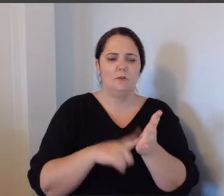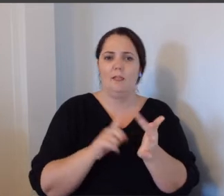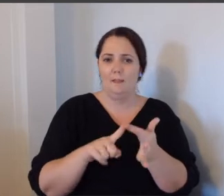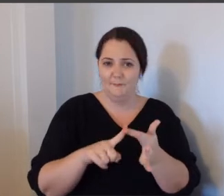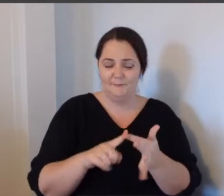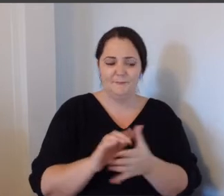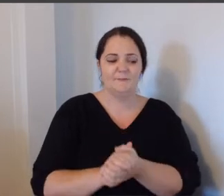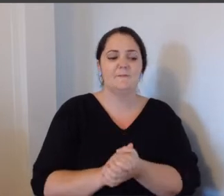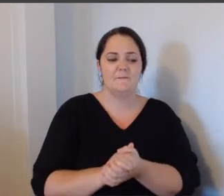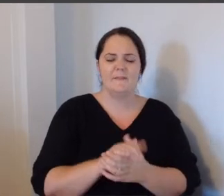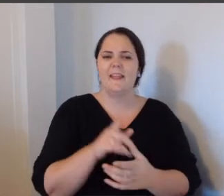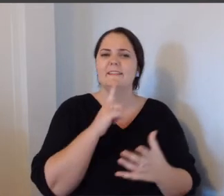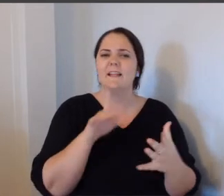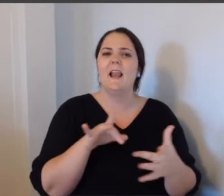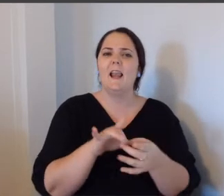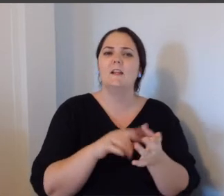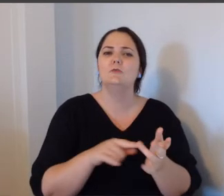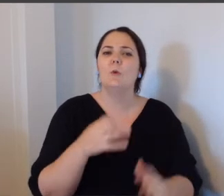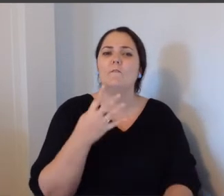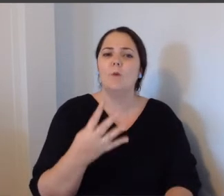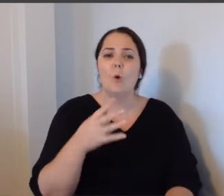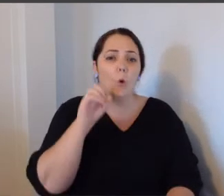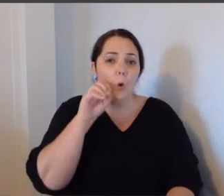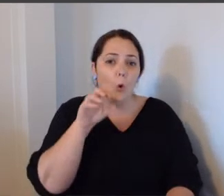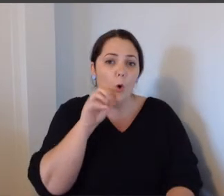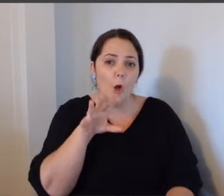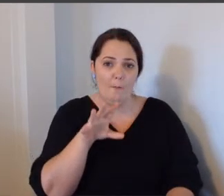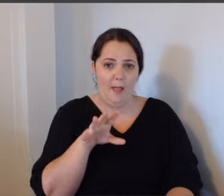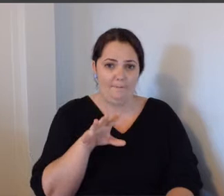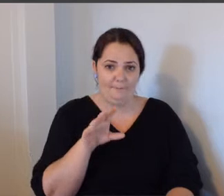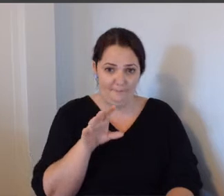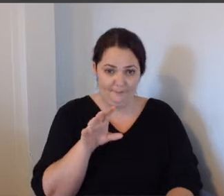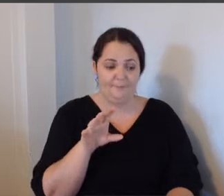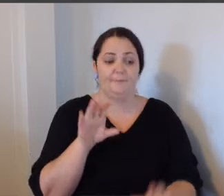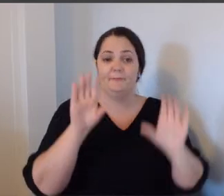that matched the four humours. It was believed that people were healthy when all the humours